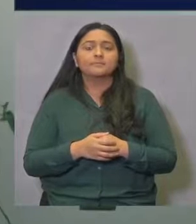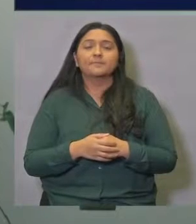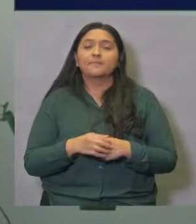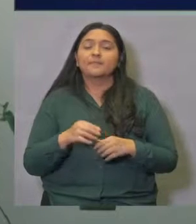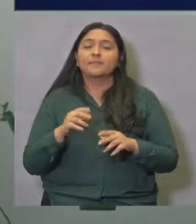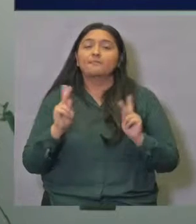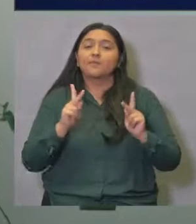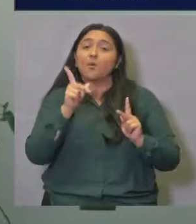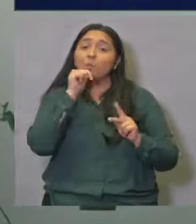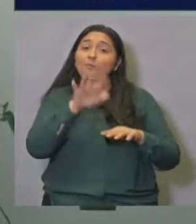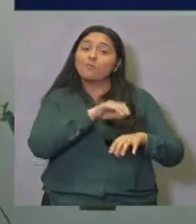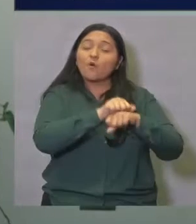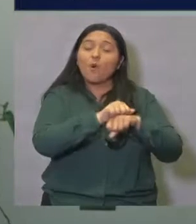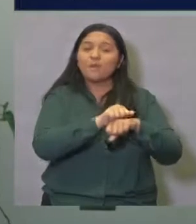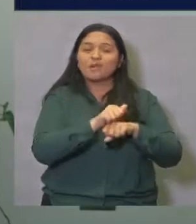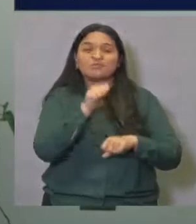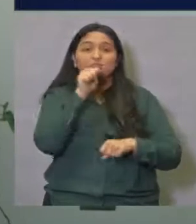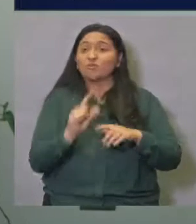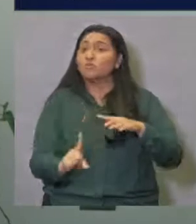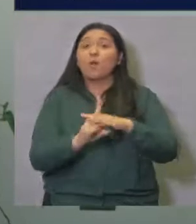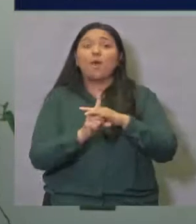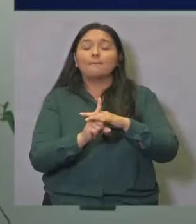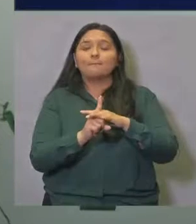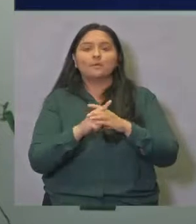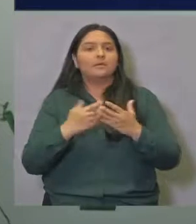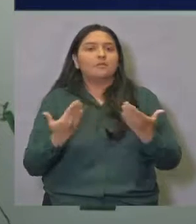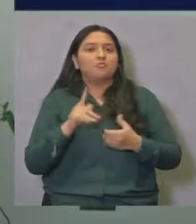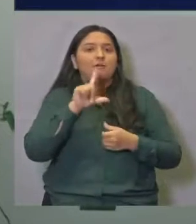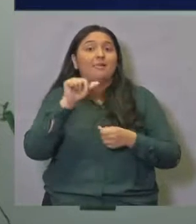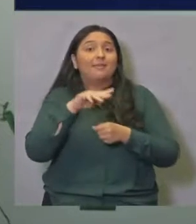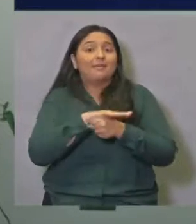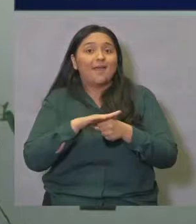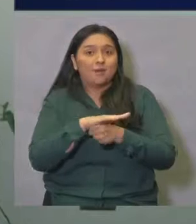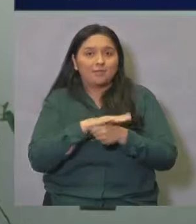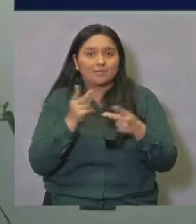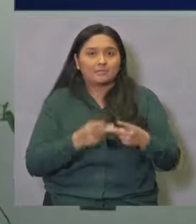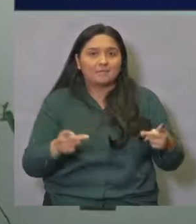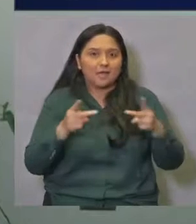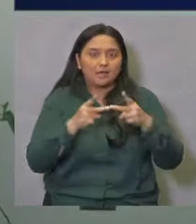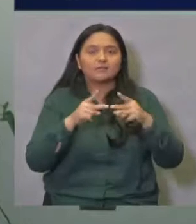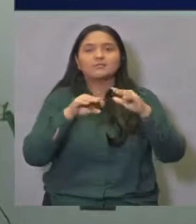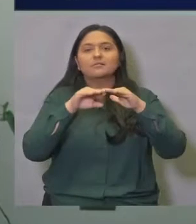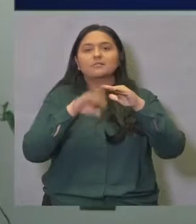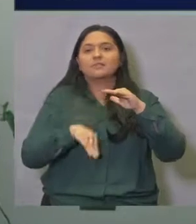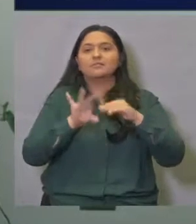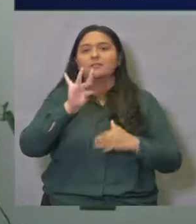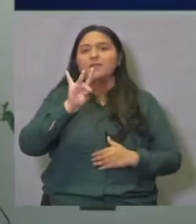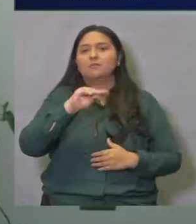IN TERMS OF SORT OF A NO-SHOW